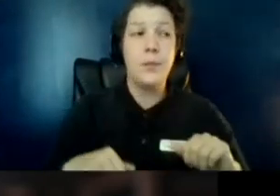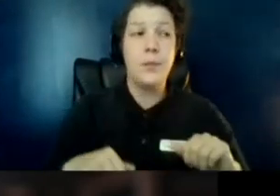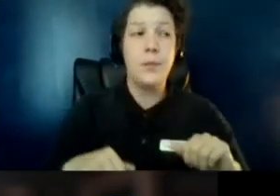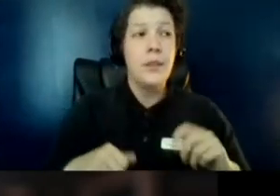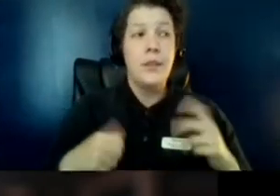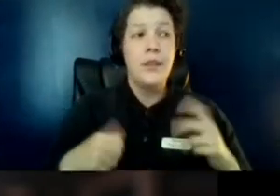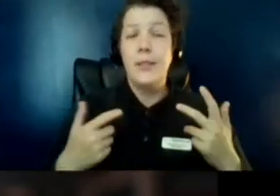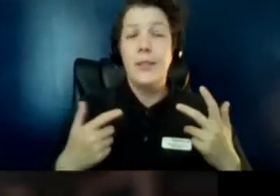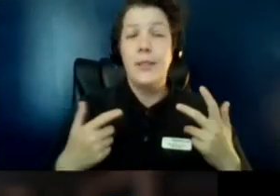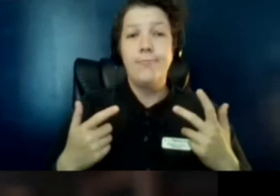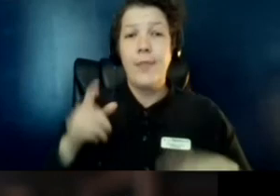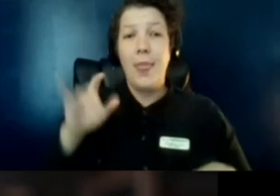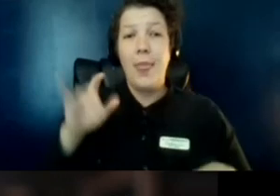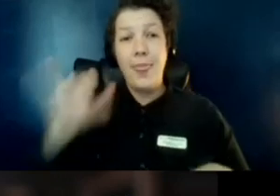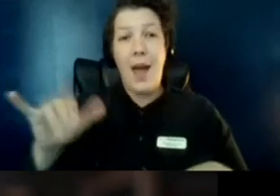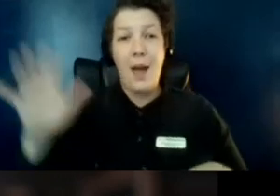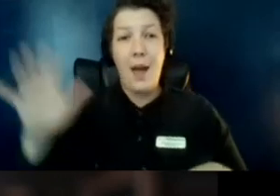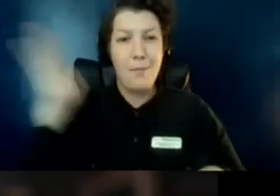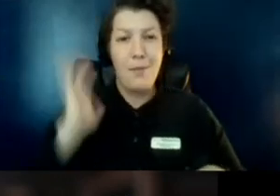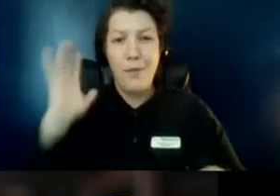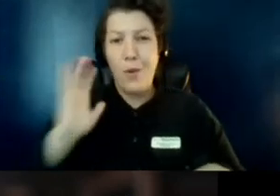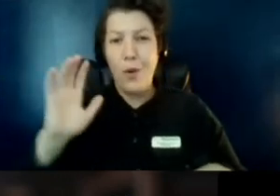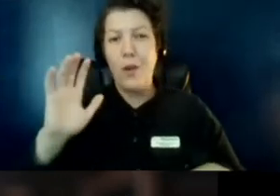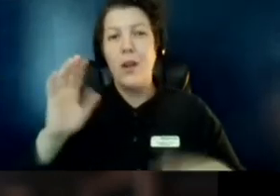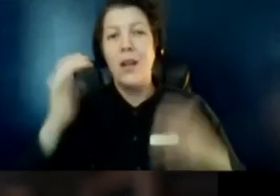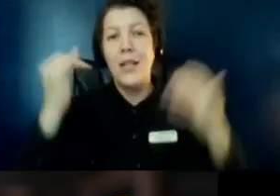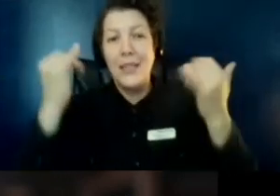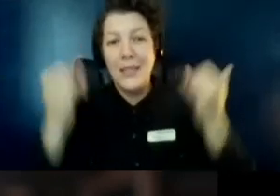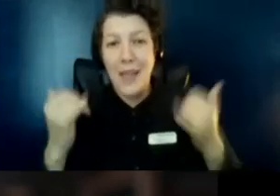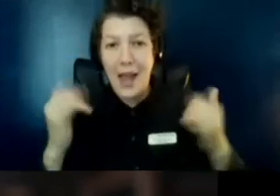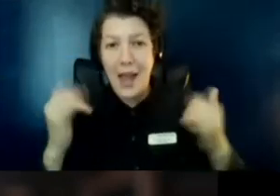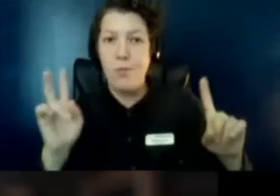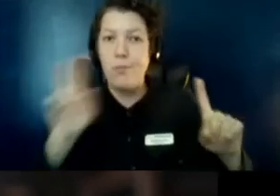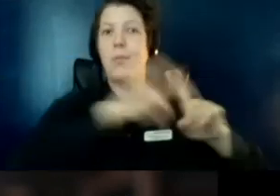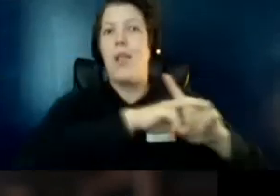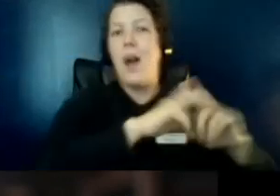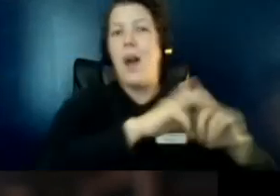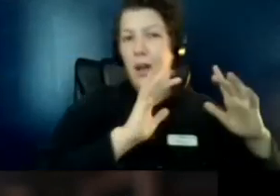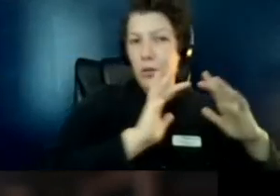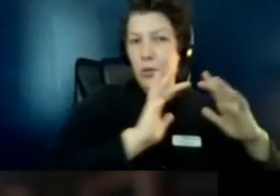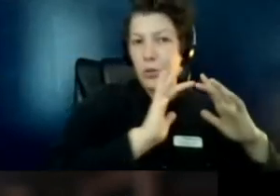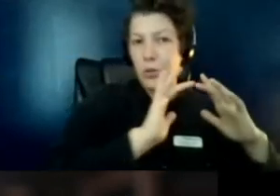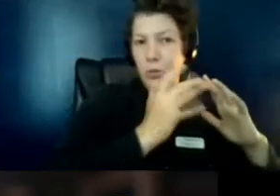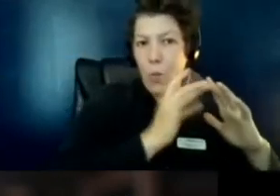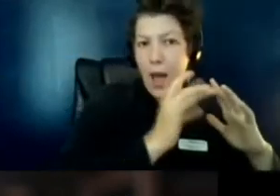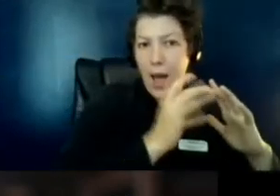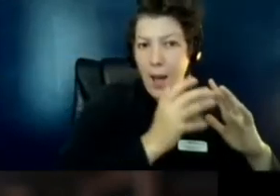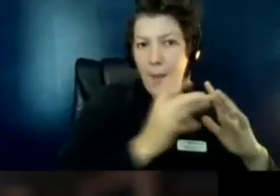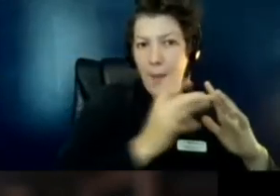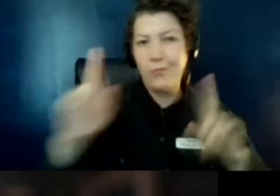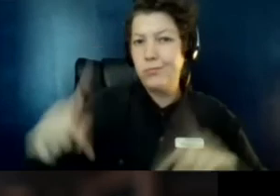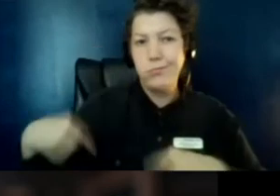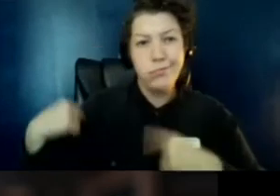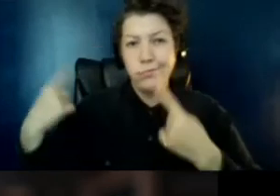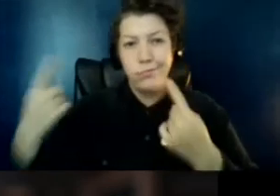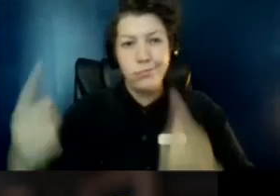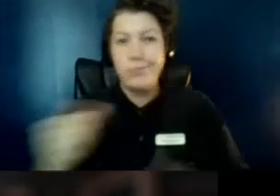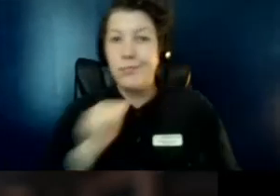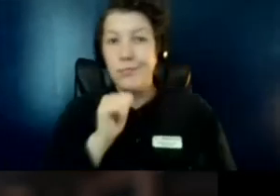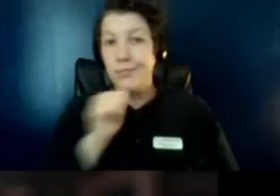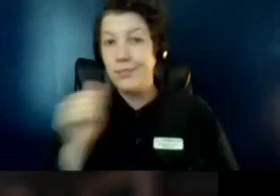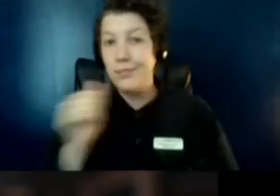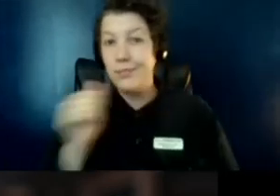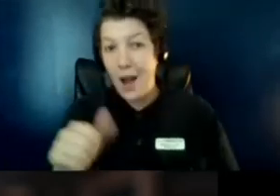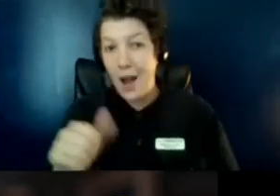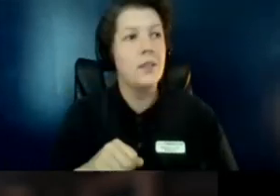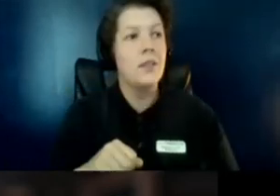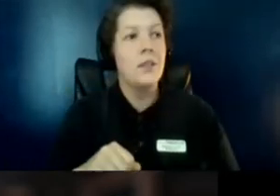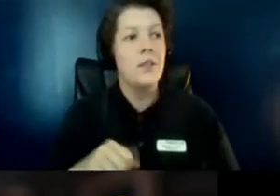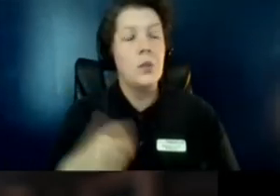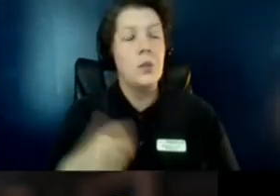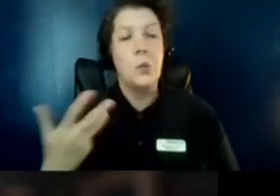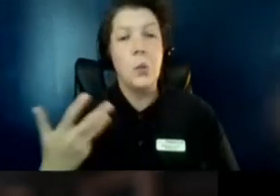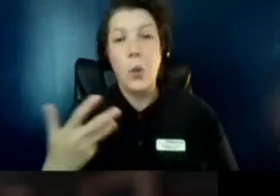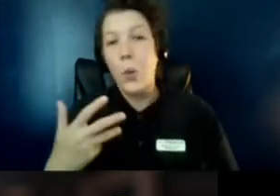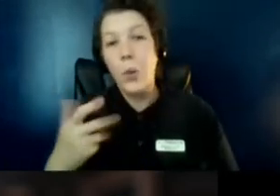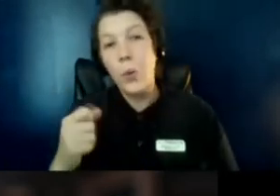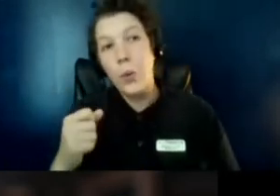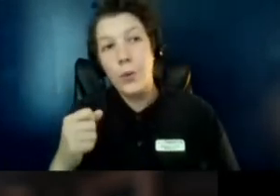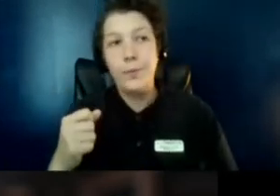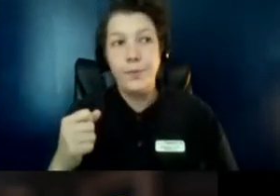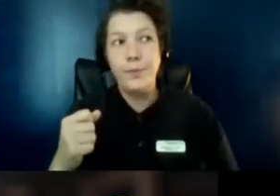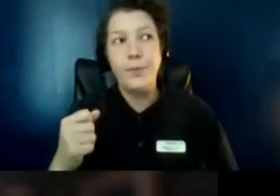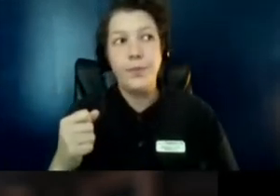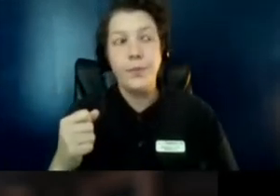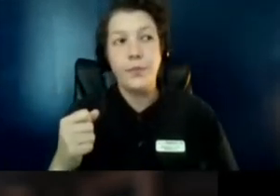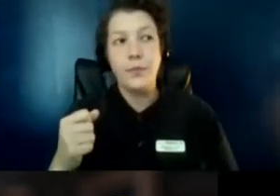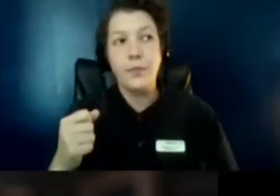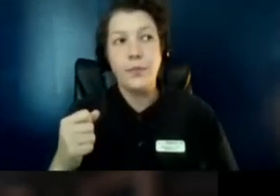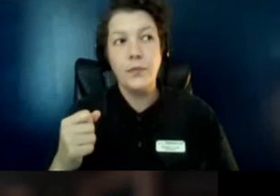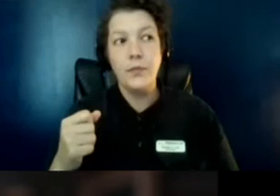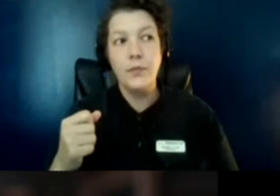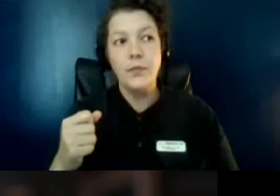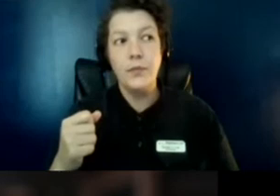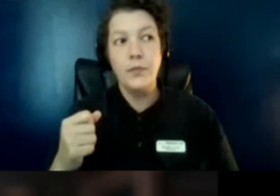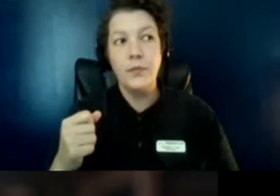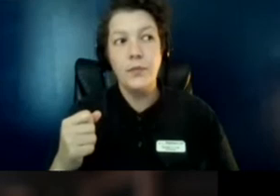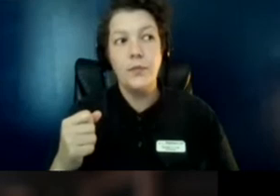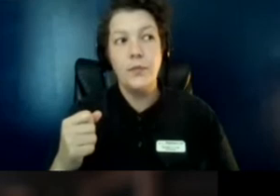And now it's only considered for the web in the ninth district. So it is an issue in that